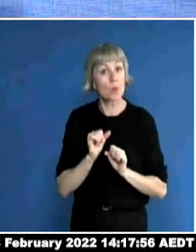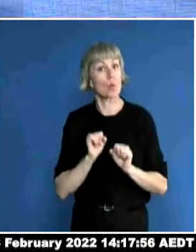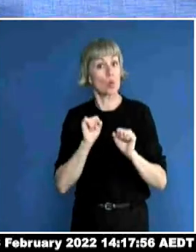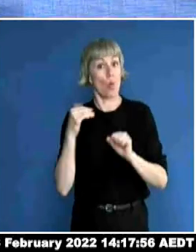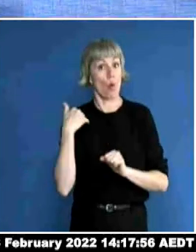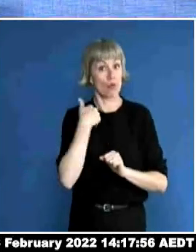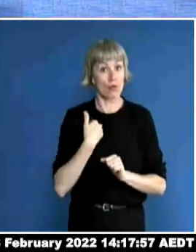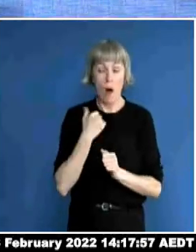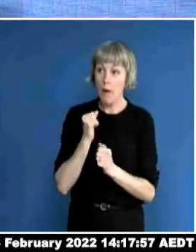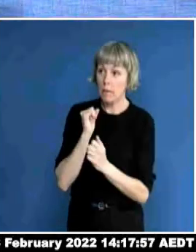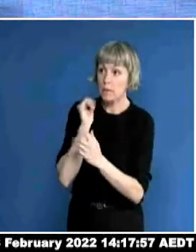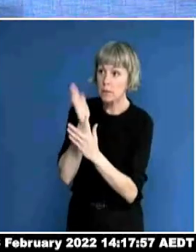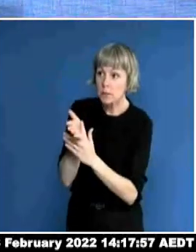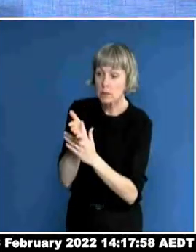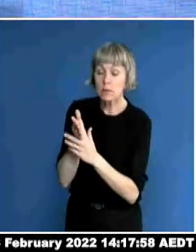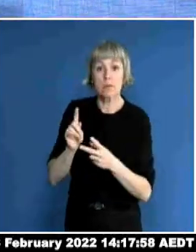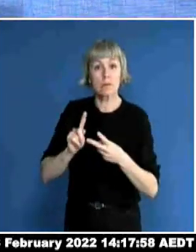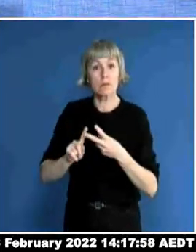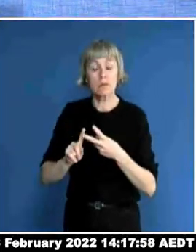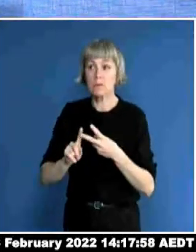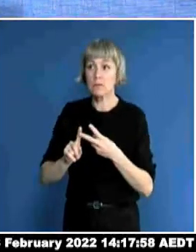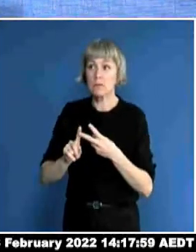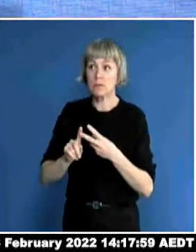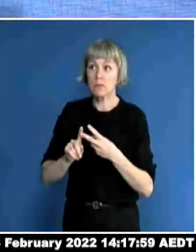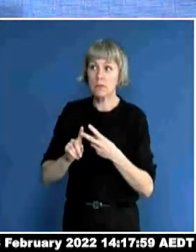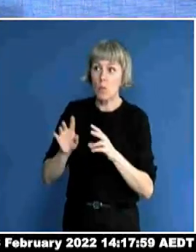finalised training manual before you left. Is that right? MZIA: Yes.